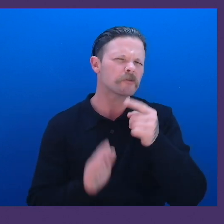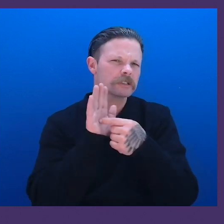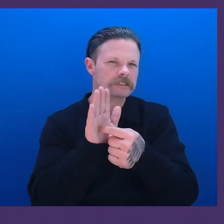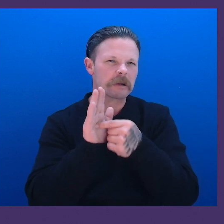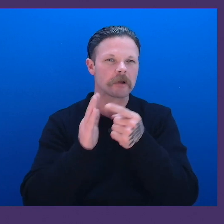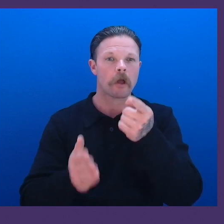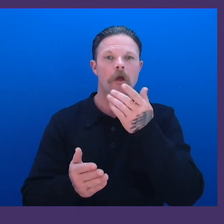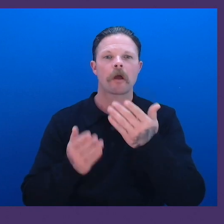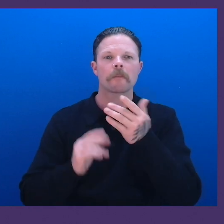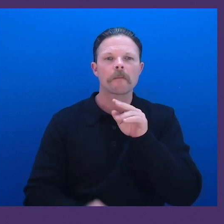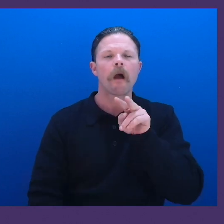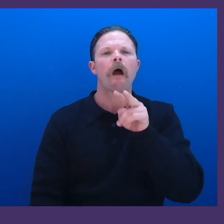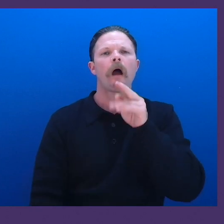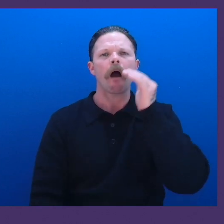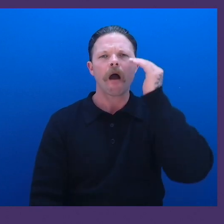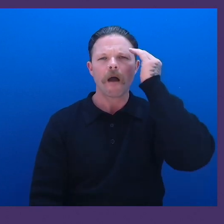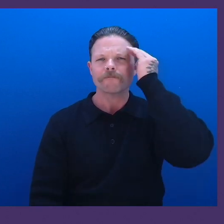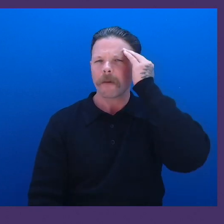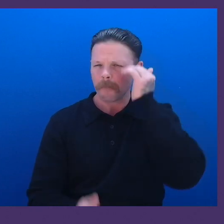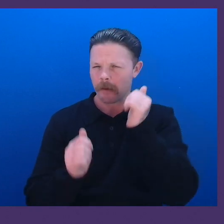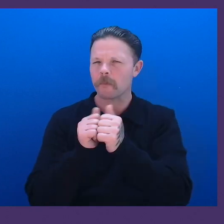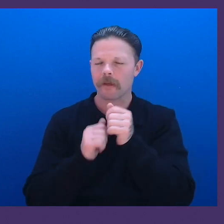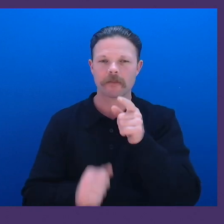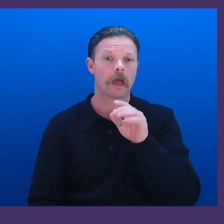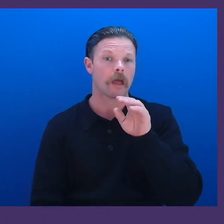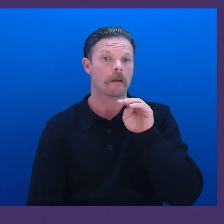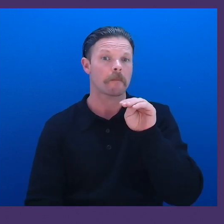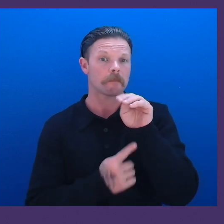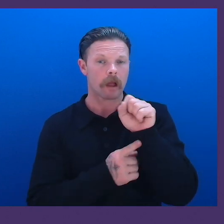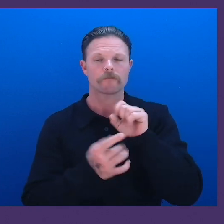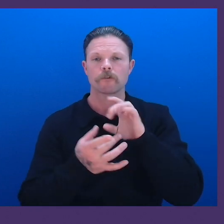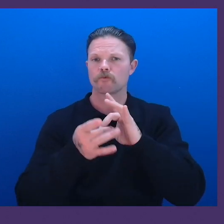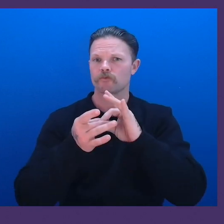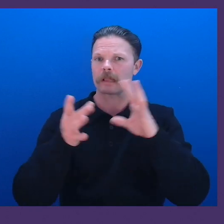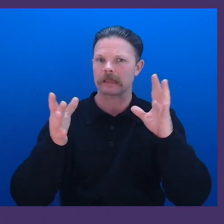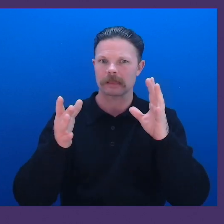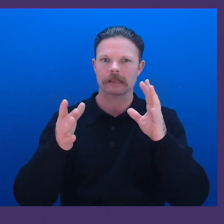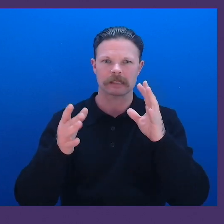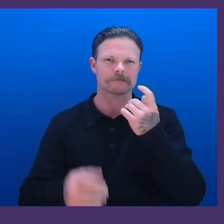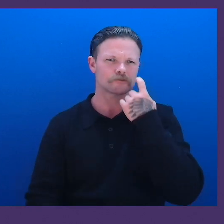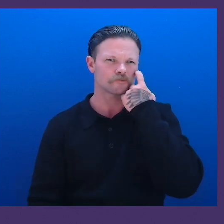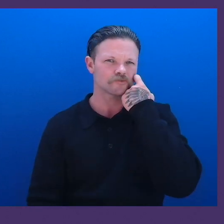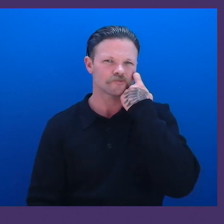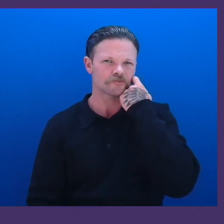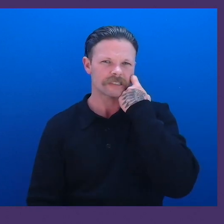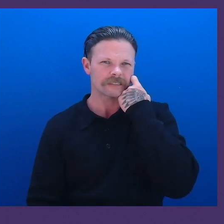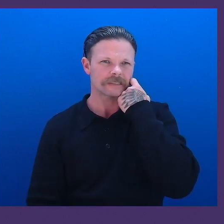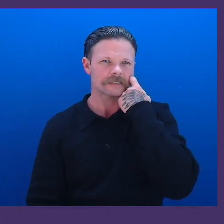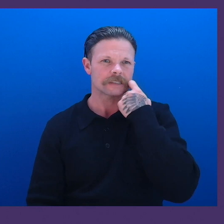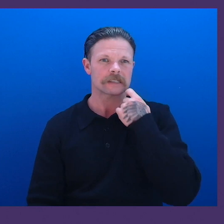Microsoft released recently a Seeing AI app. It's an app which narrates the world around you.